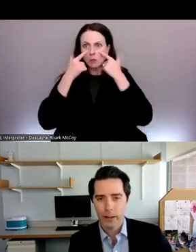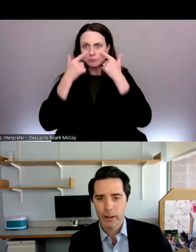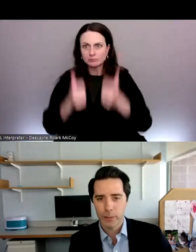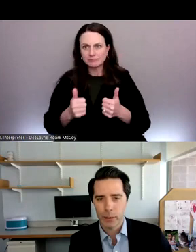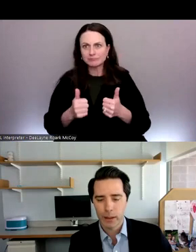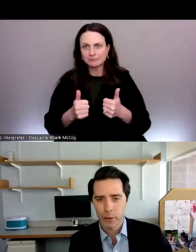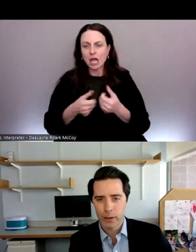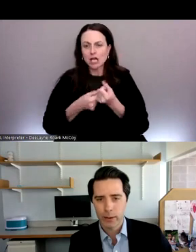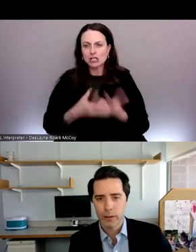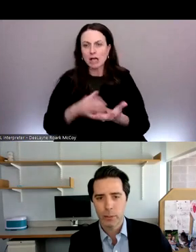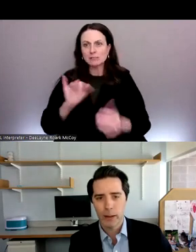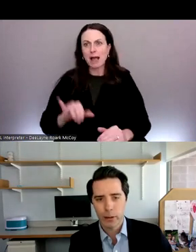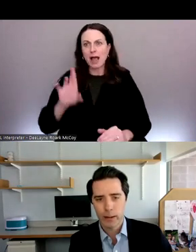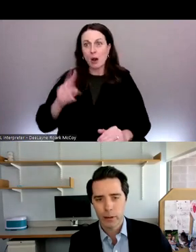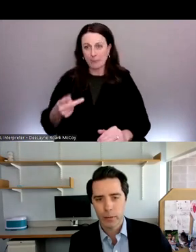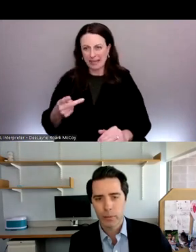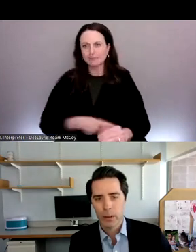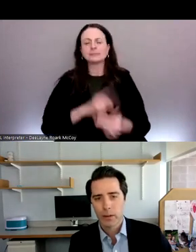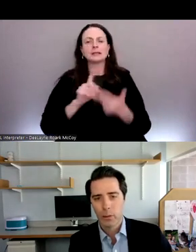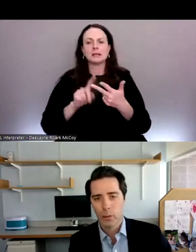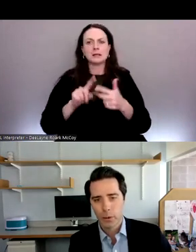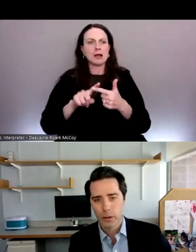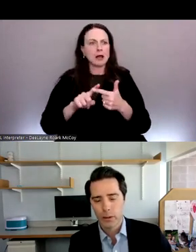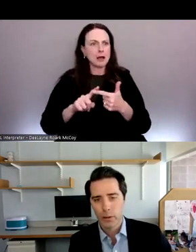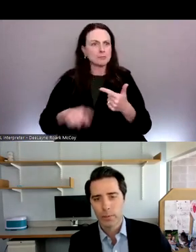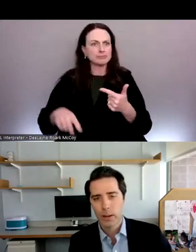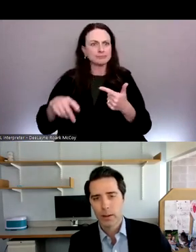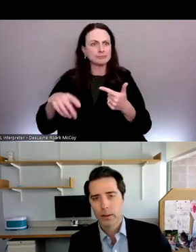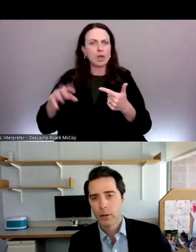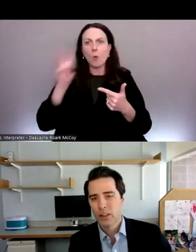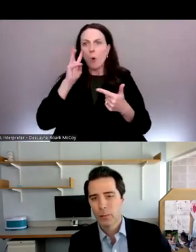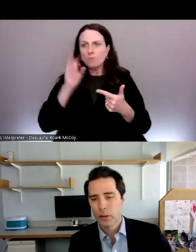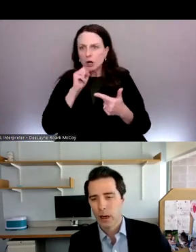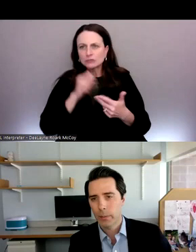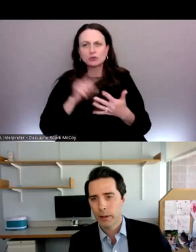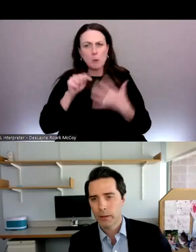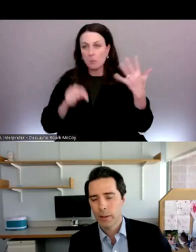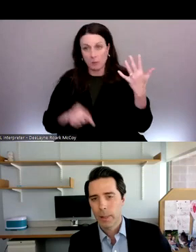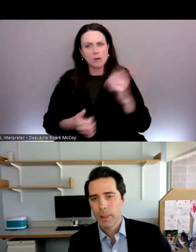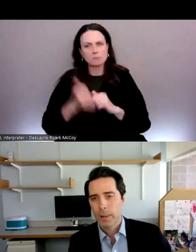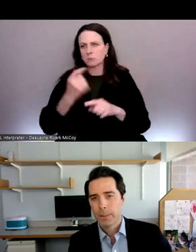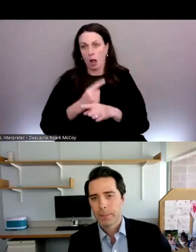retinitis Pigmentosa there's pendrid syndrome wardenberg syndrome these are